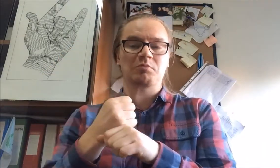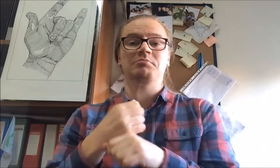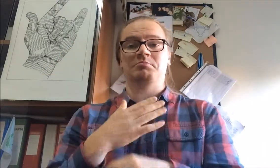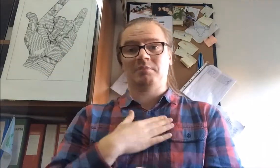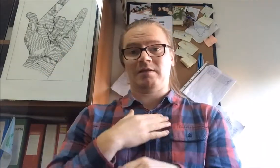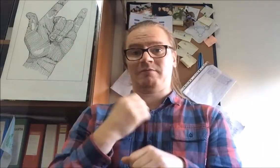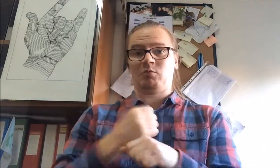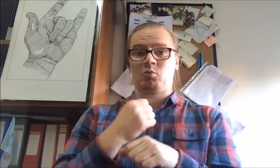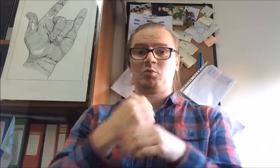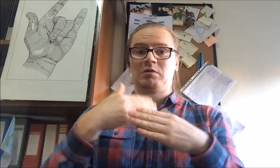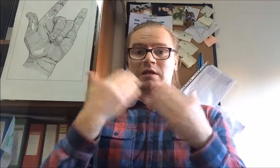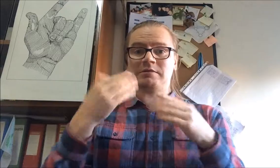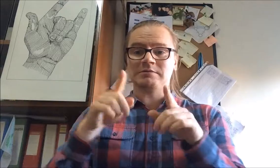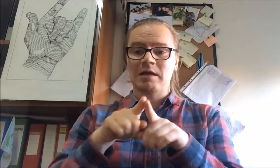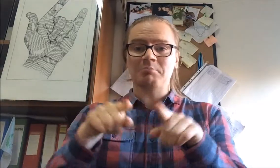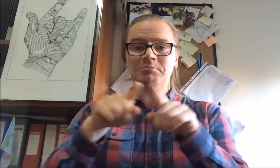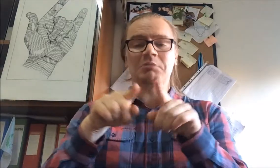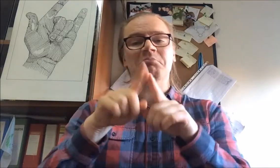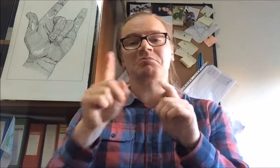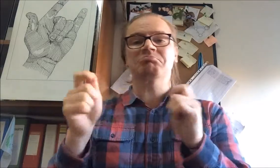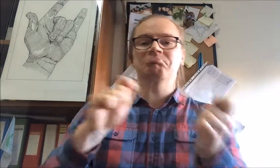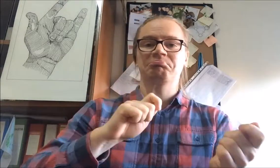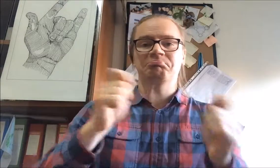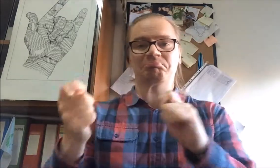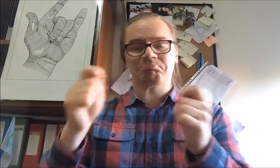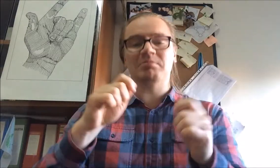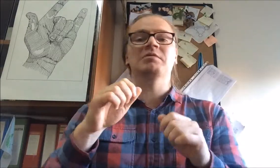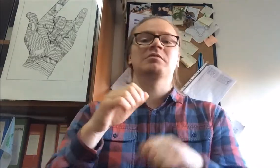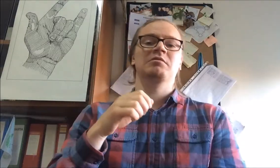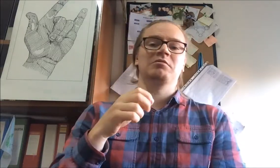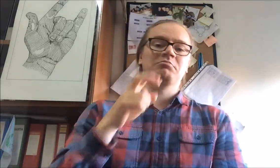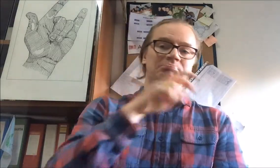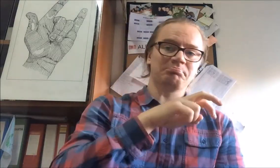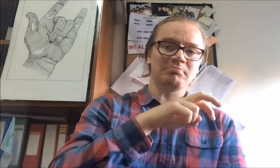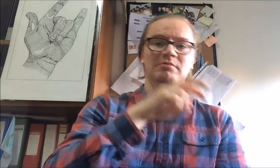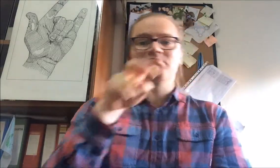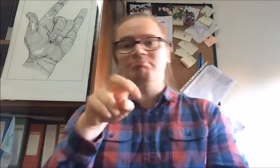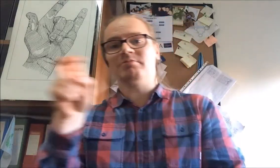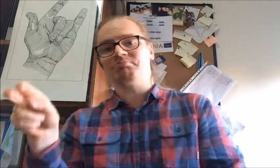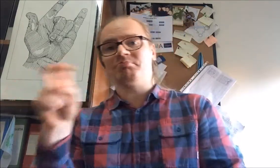My typical workday varies day to day. Jumping between different work tasks.